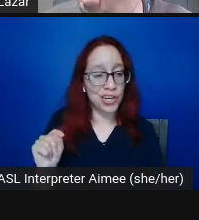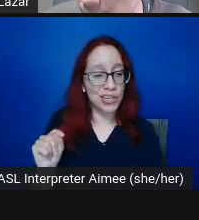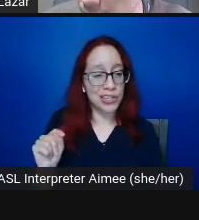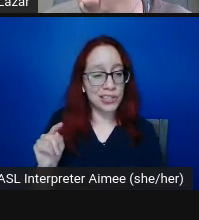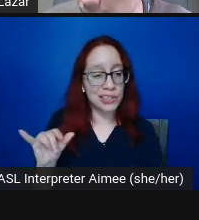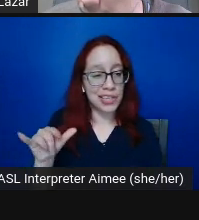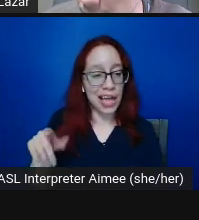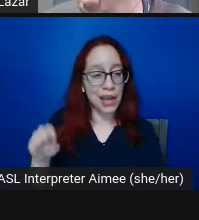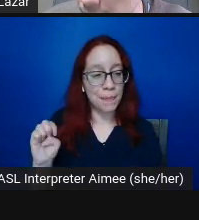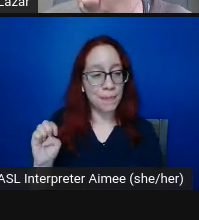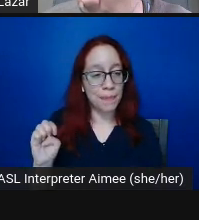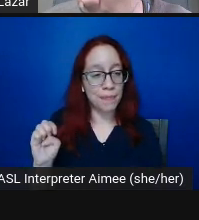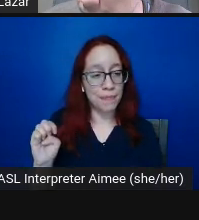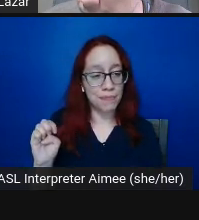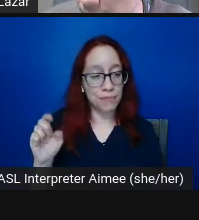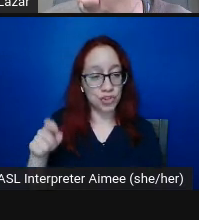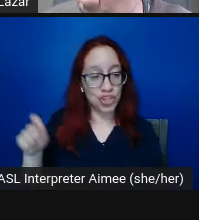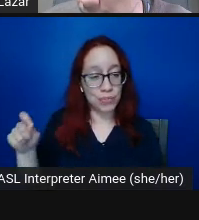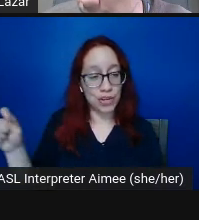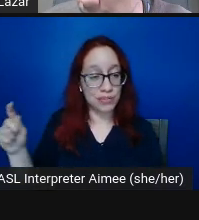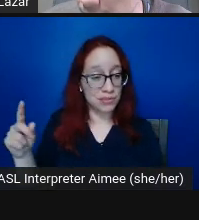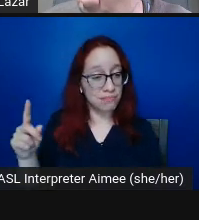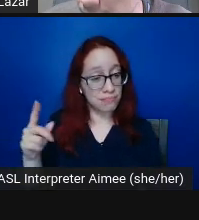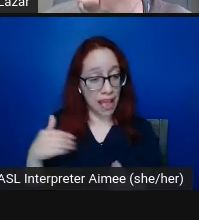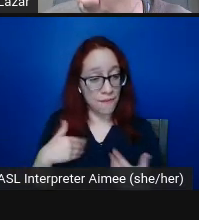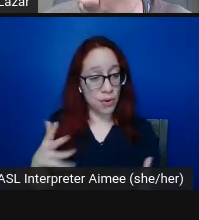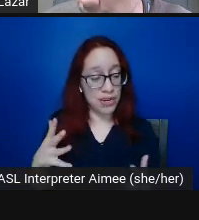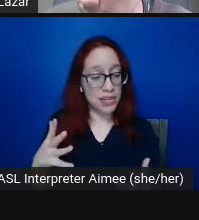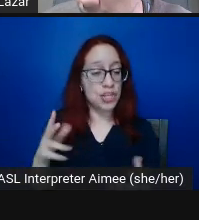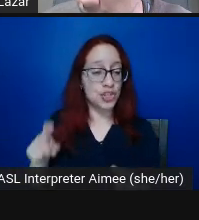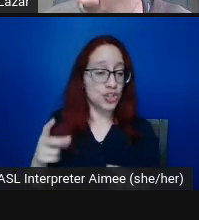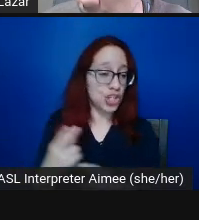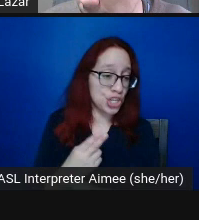and you should use it even if that means more time and effort